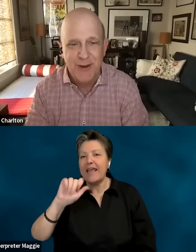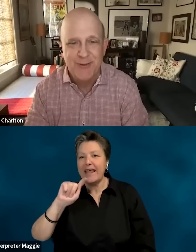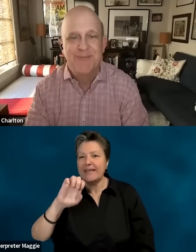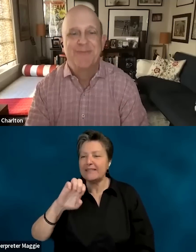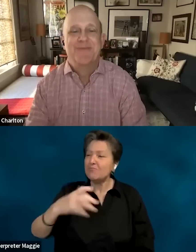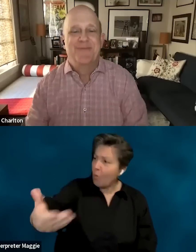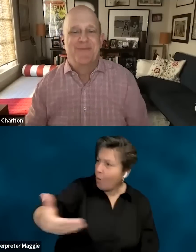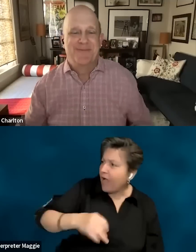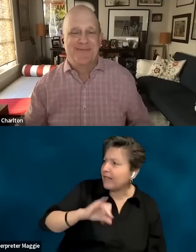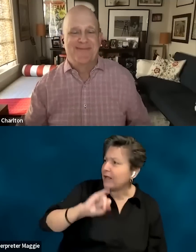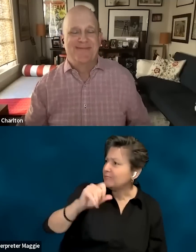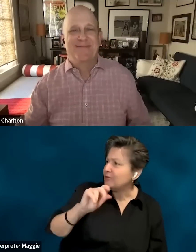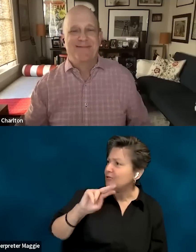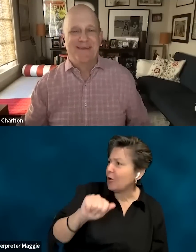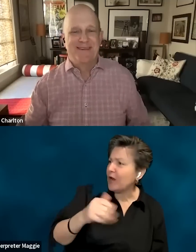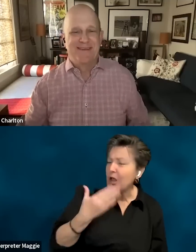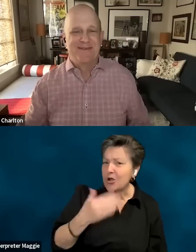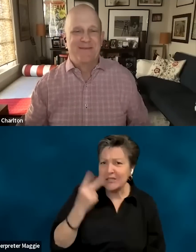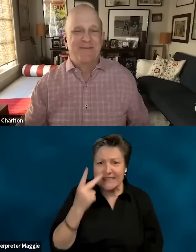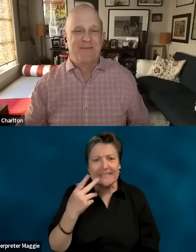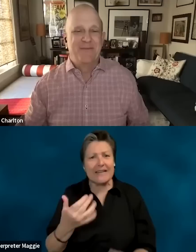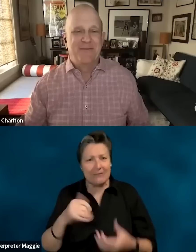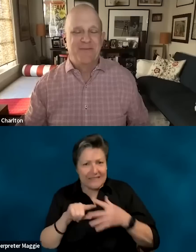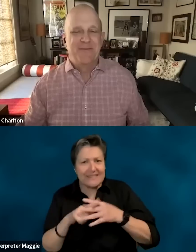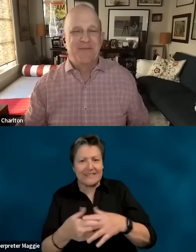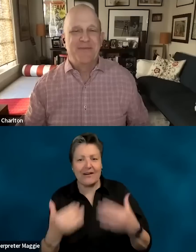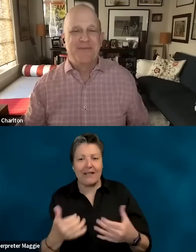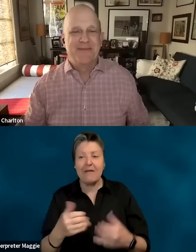This show on the road. Yeah, of course. I'm excited to be here.